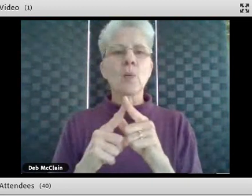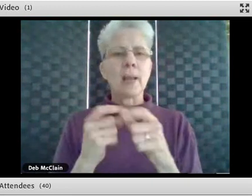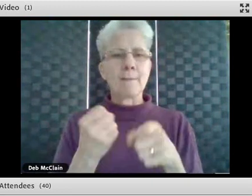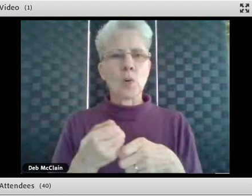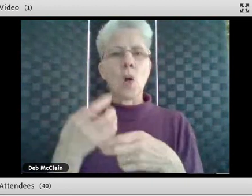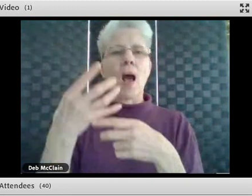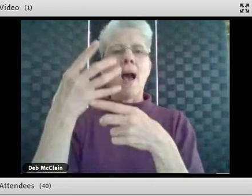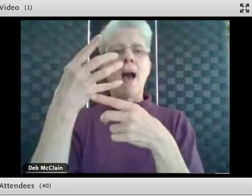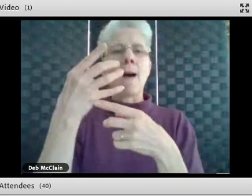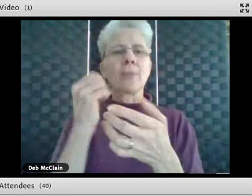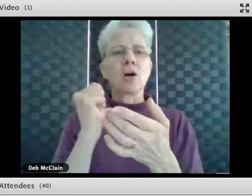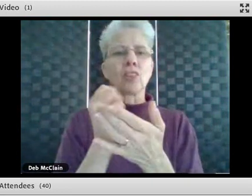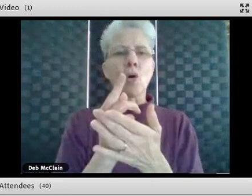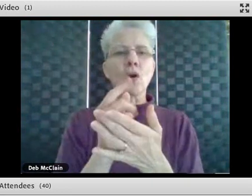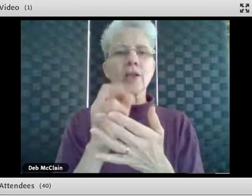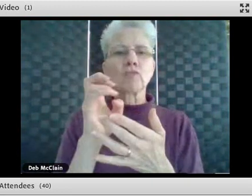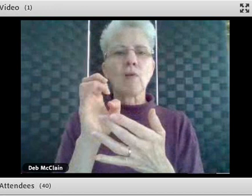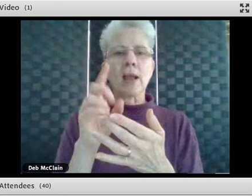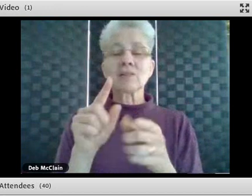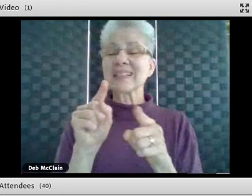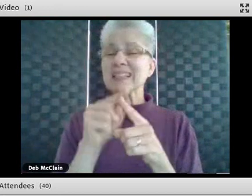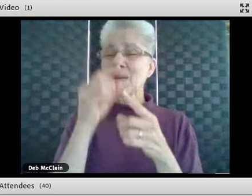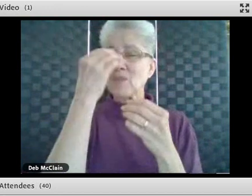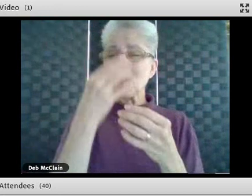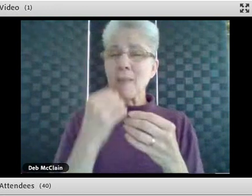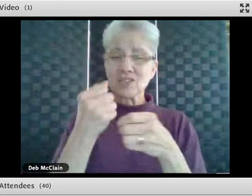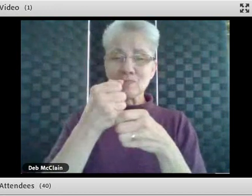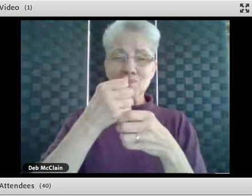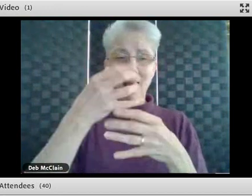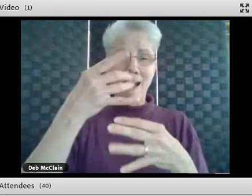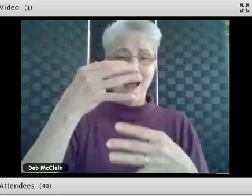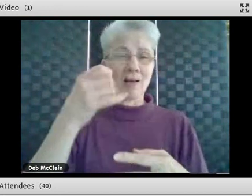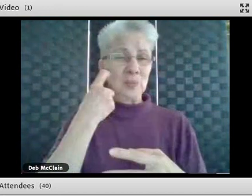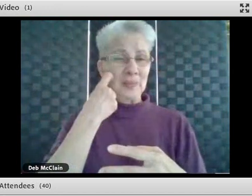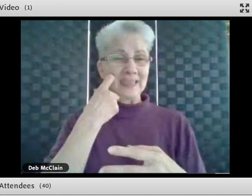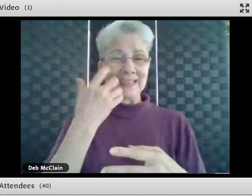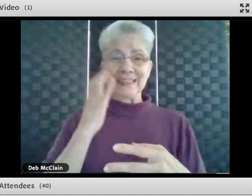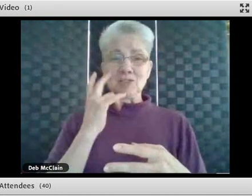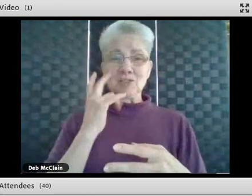but you can see here that there's a lot of the same information that we already saw -- right? -- in Classification Web.